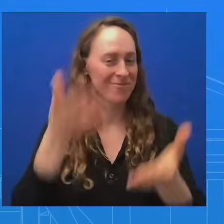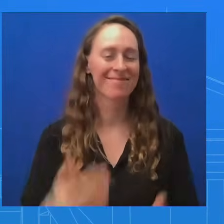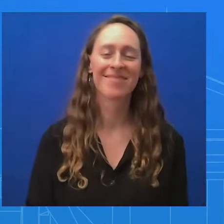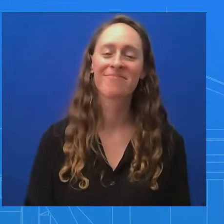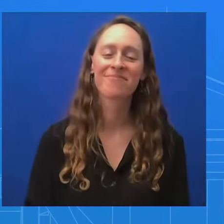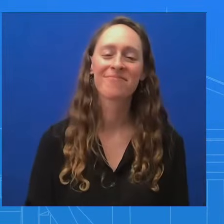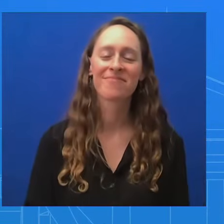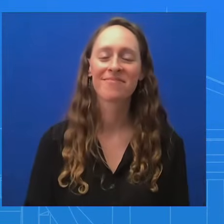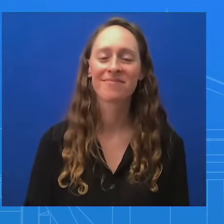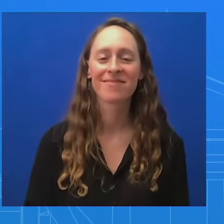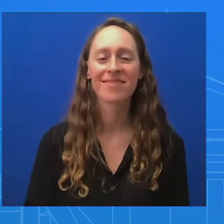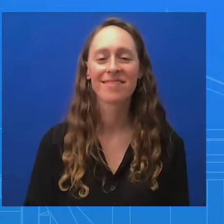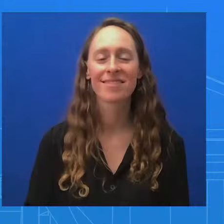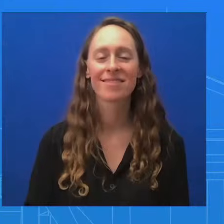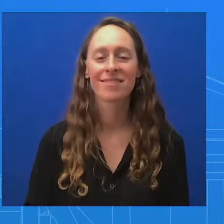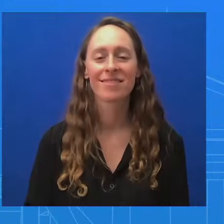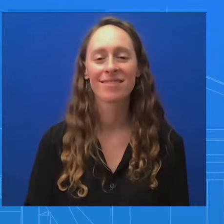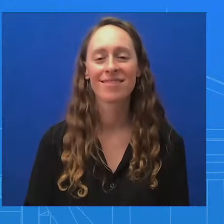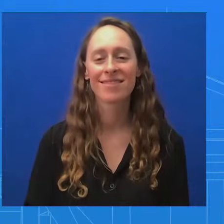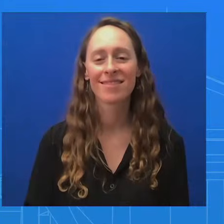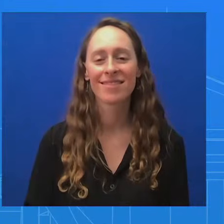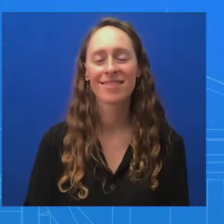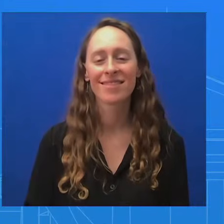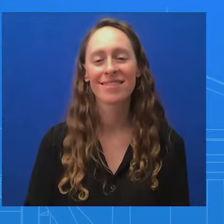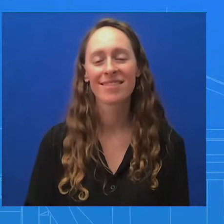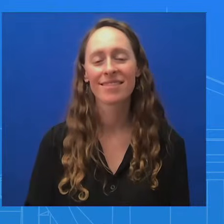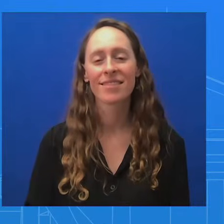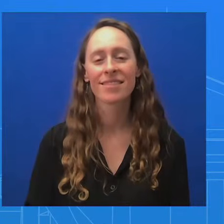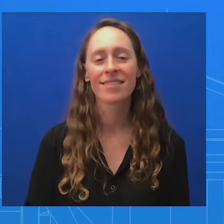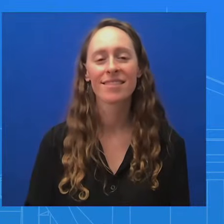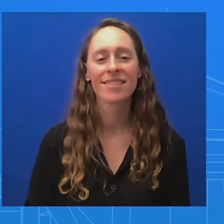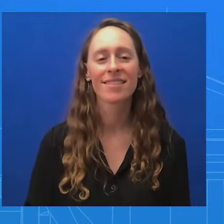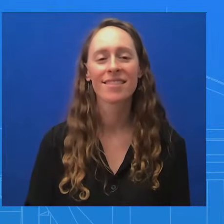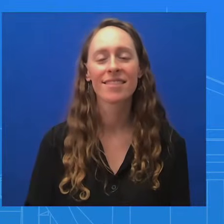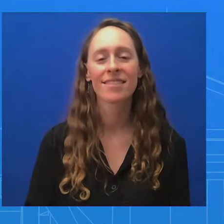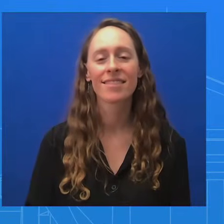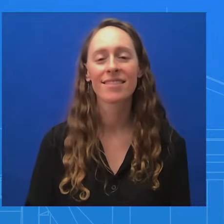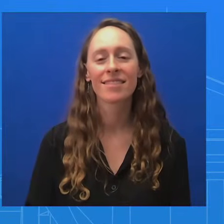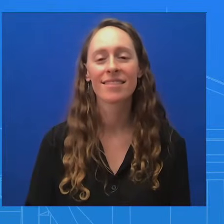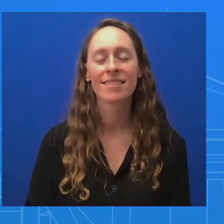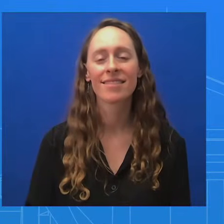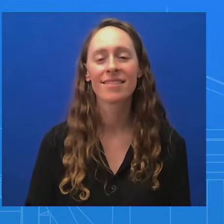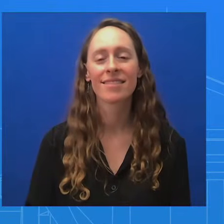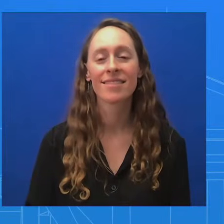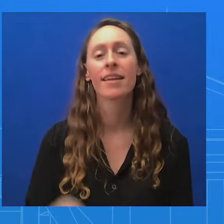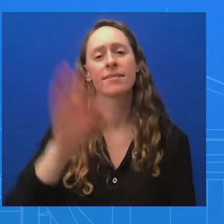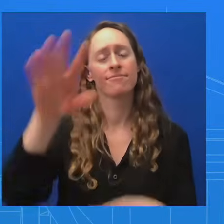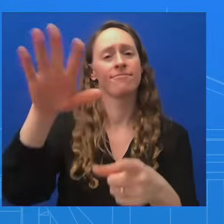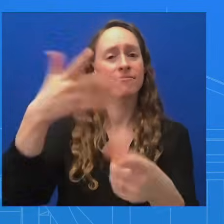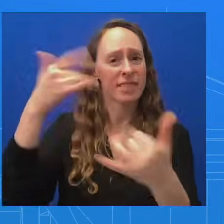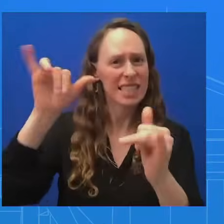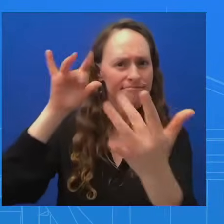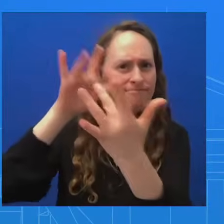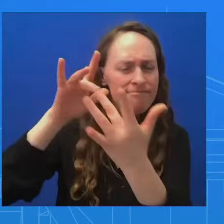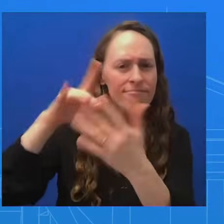with President El-Sisi of Egypt and Crown Prince Mohammed bin Salman in Saudi Arabia? Mr. Kirby: I have little doubt